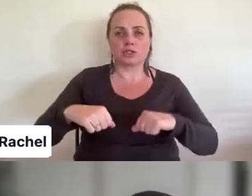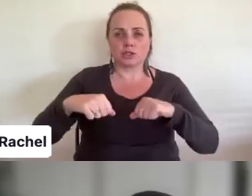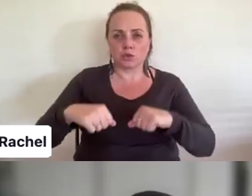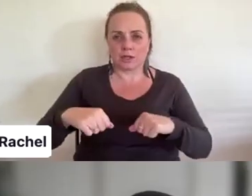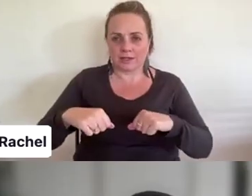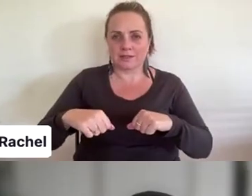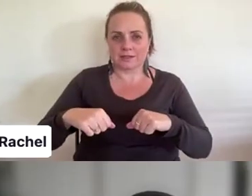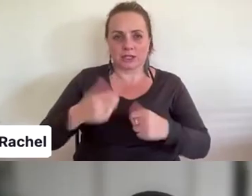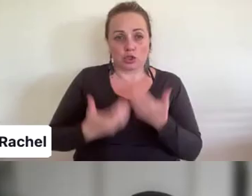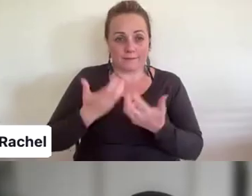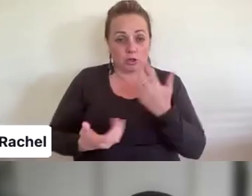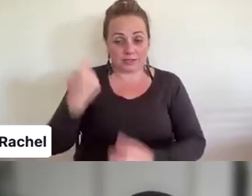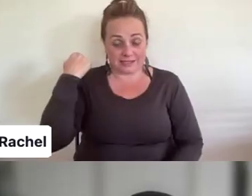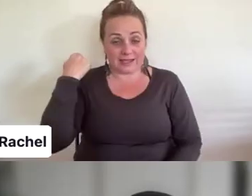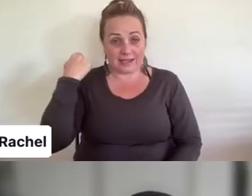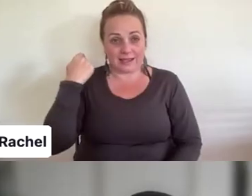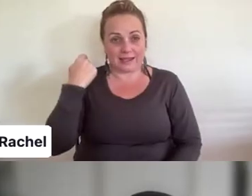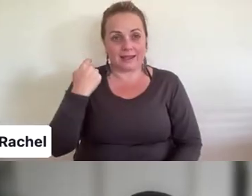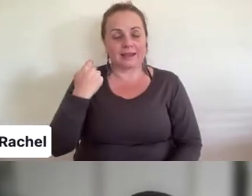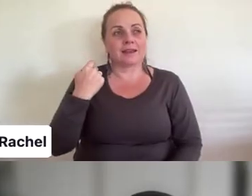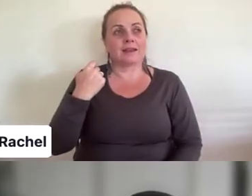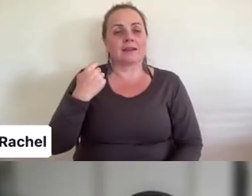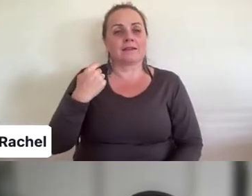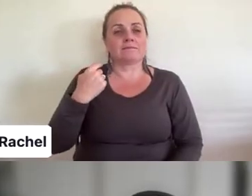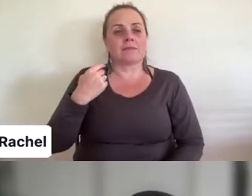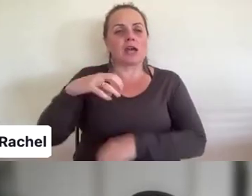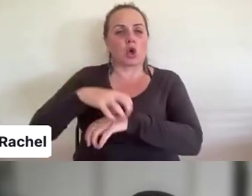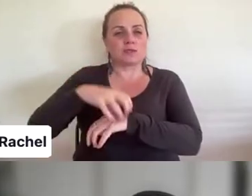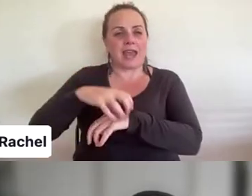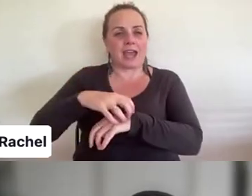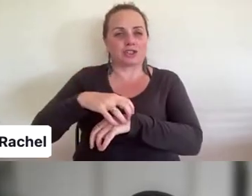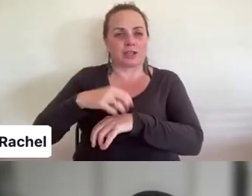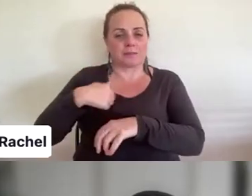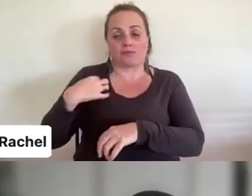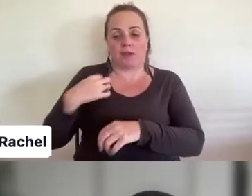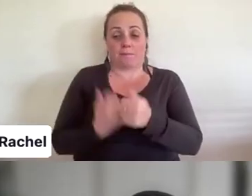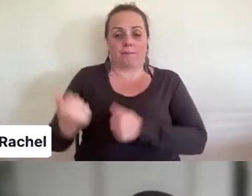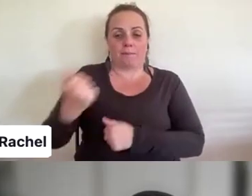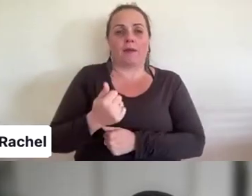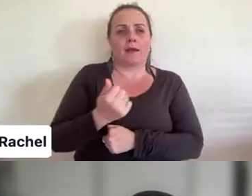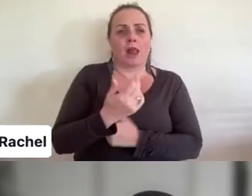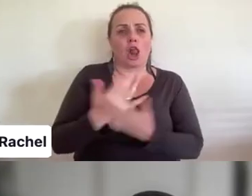university for my student university association and many politicians come from university student